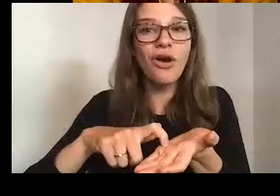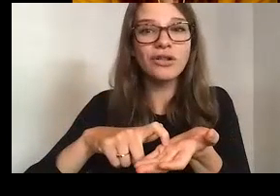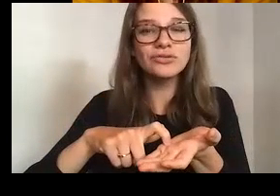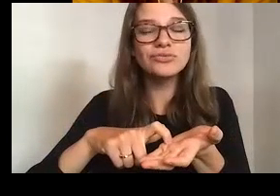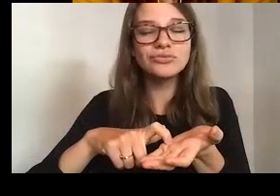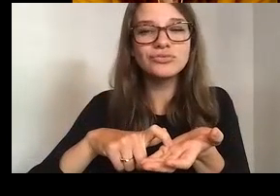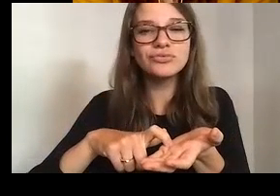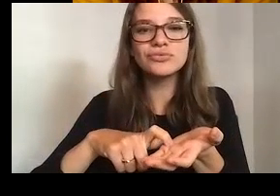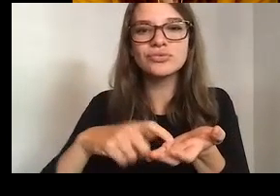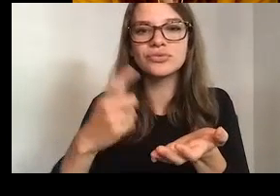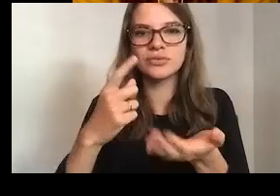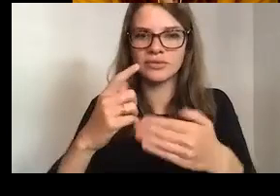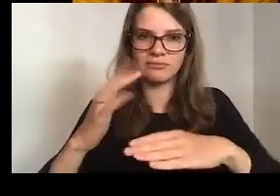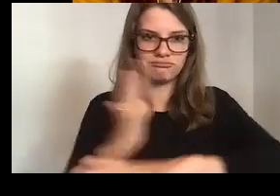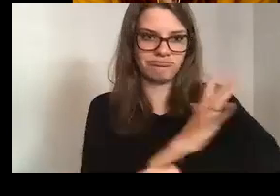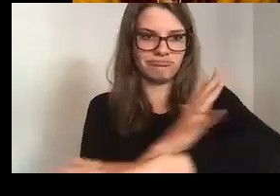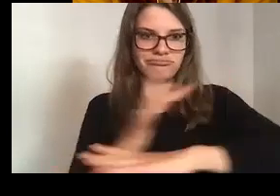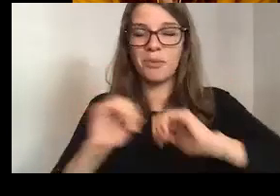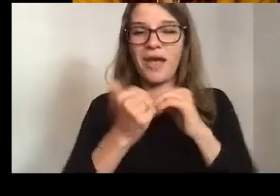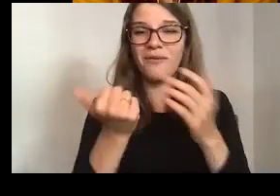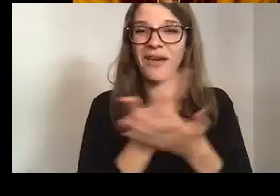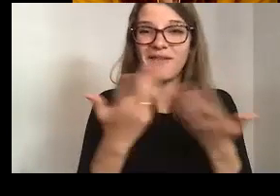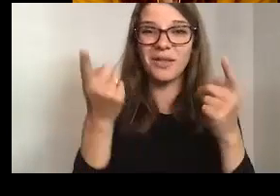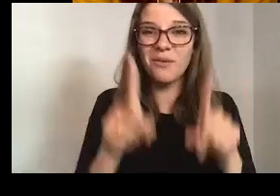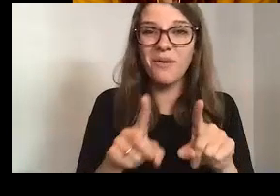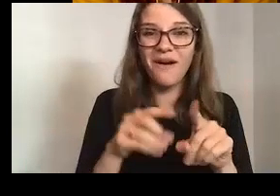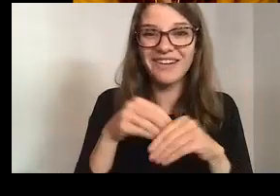the barometer of the or the climate of how things have been with your relationship with